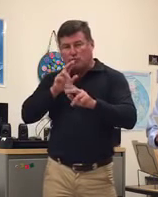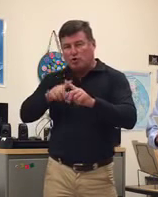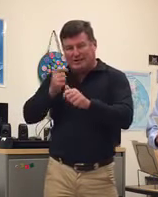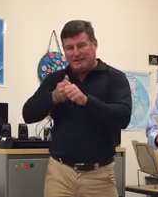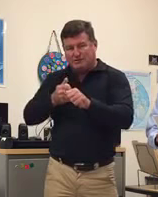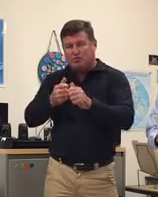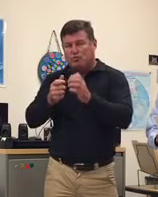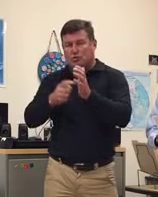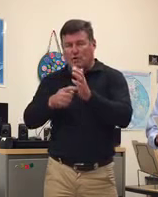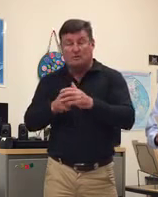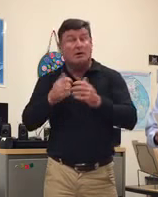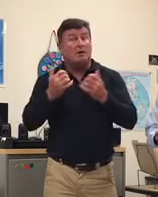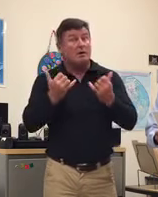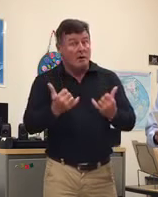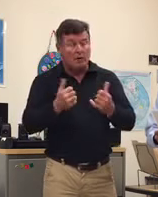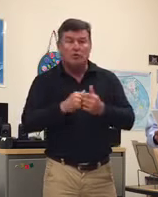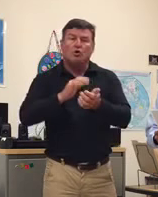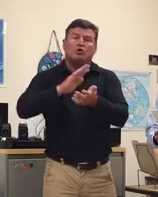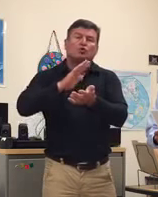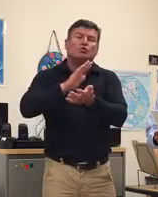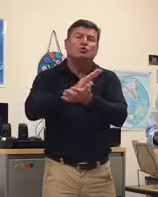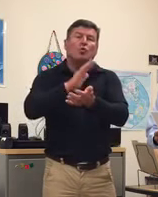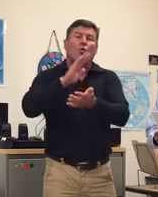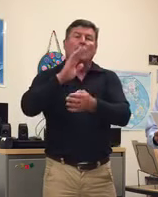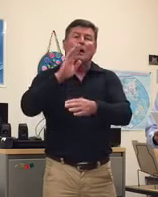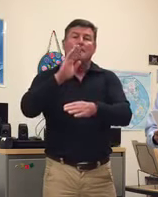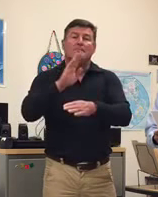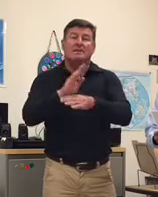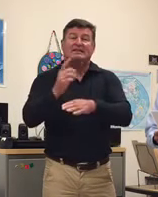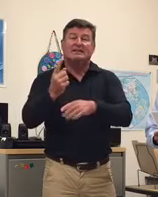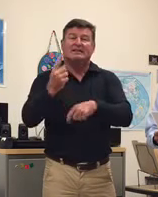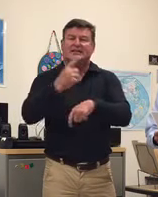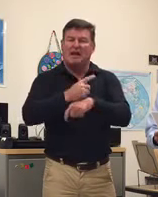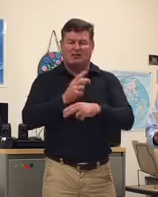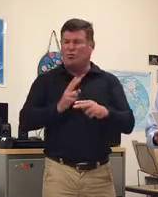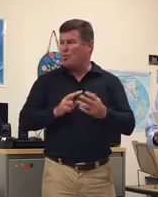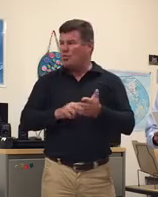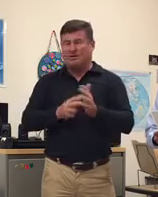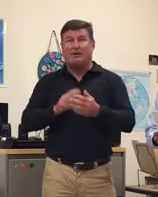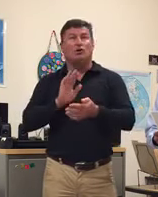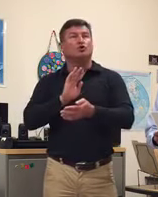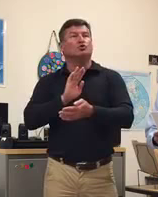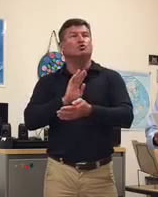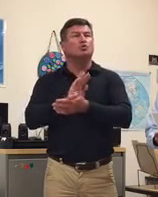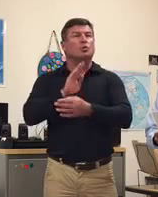Now finally I'll point out here about school business days. What does that mean in terms of the timeline?